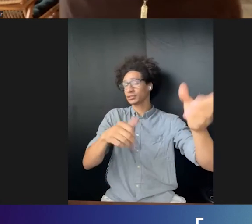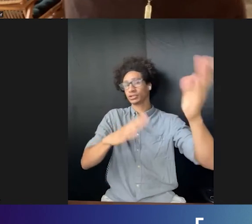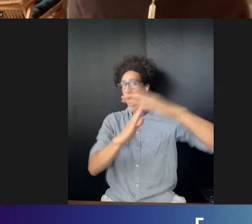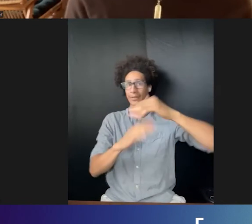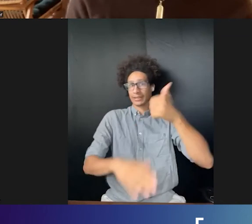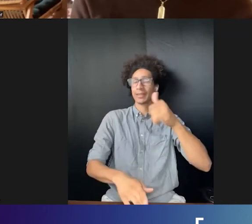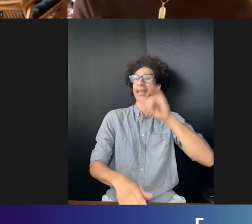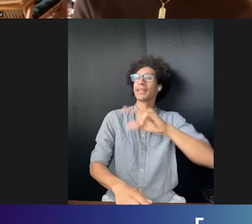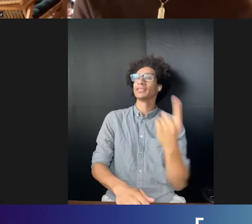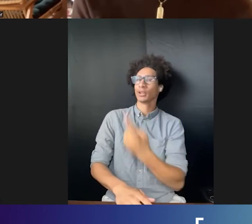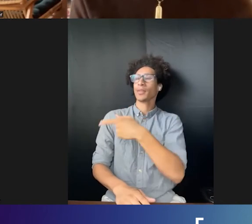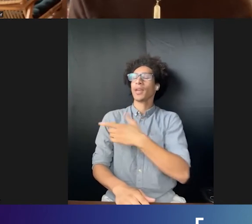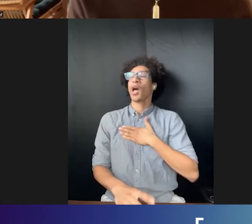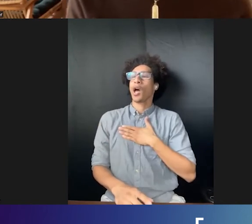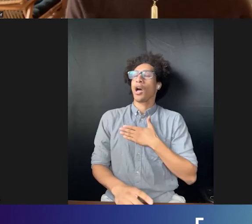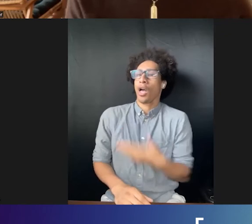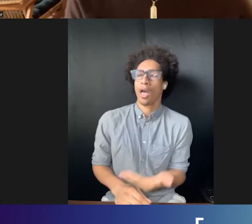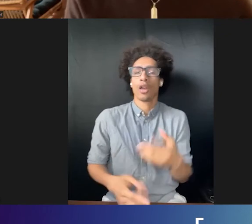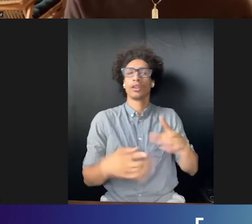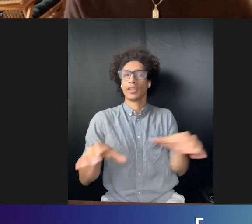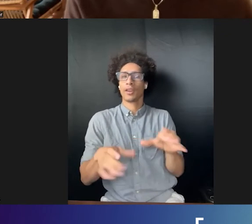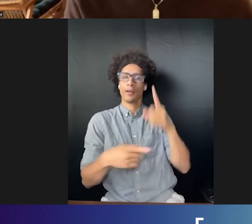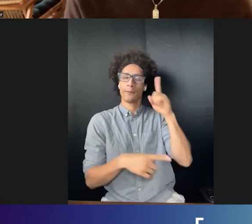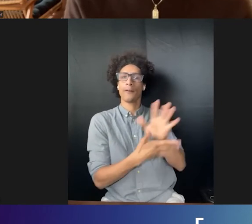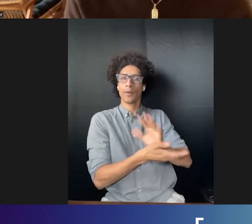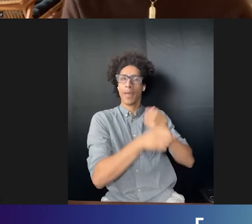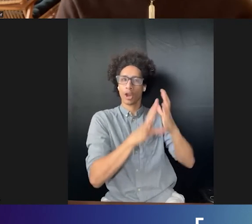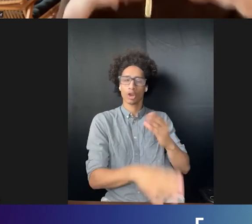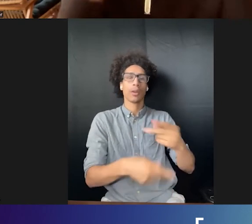to filmmakers and producers in recent years is you know,